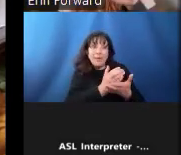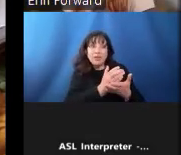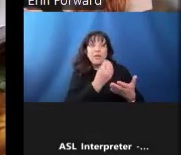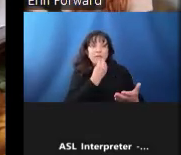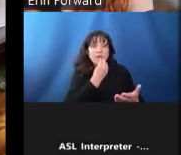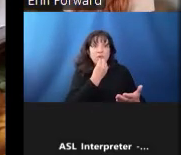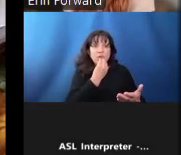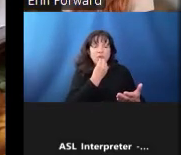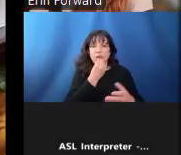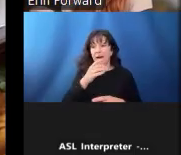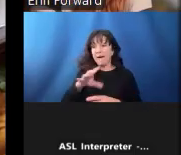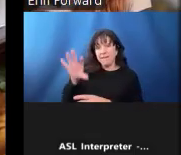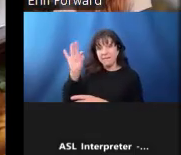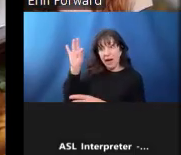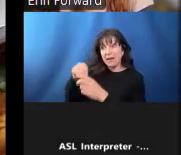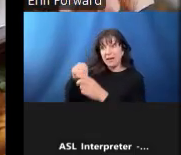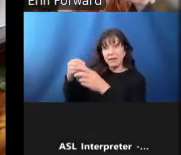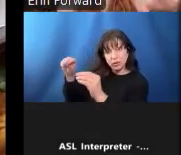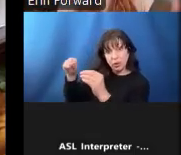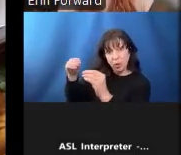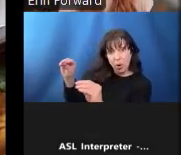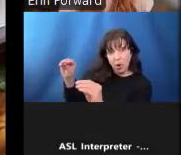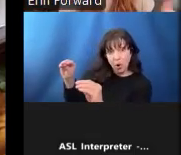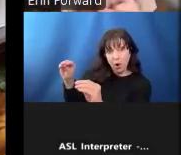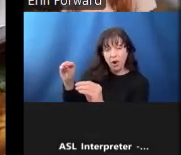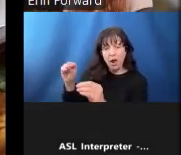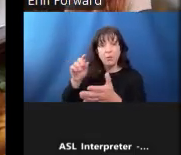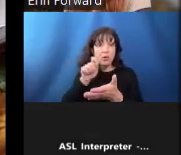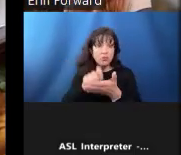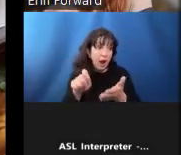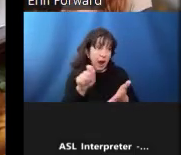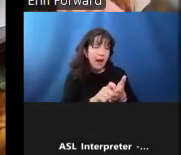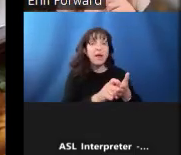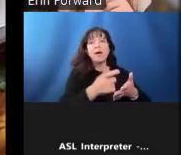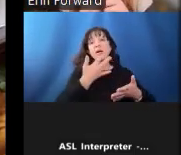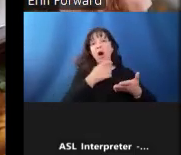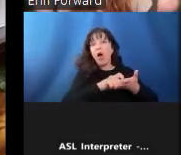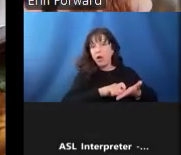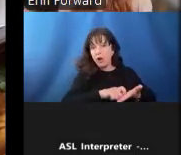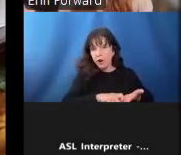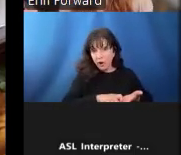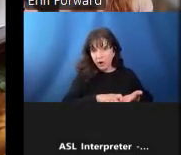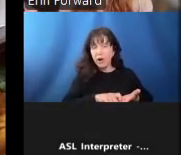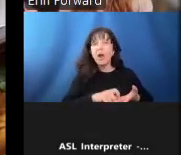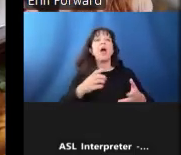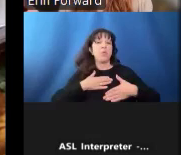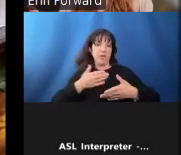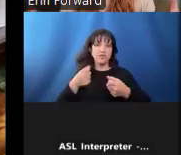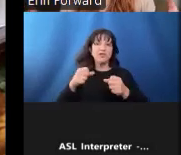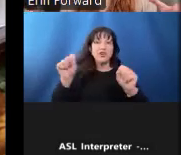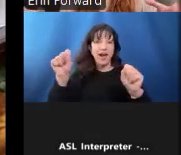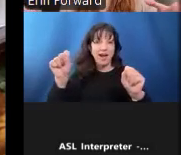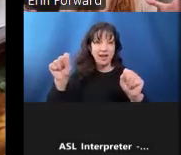we find the logo in the store, and we write it and we color it, and then we're willing to try it, because we've, we've